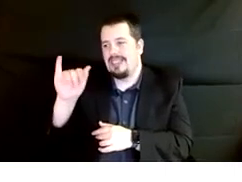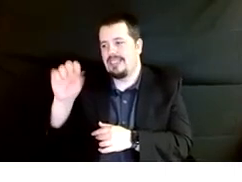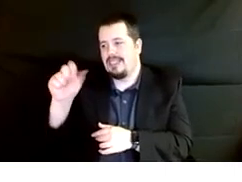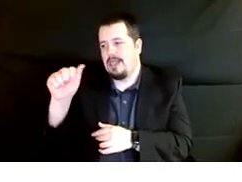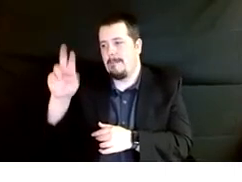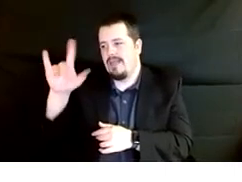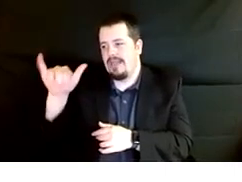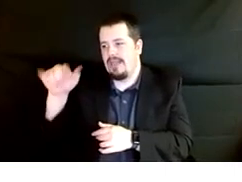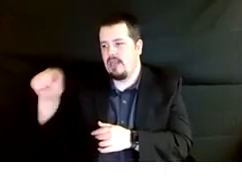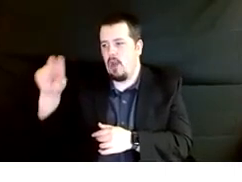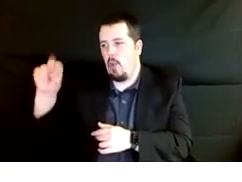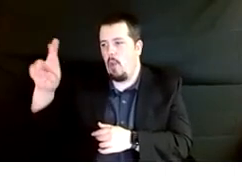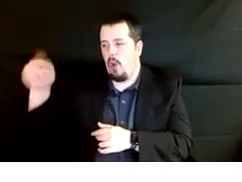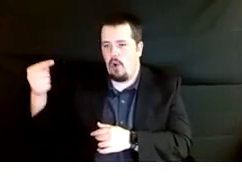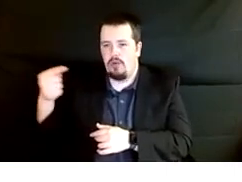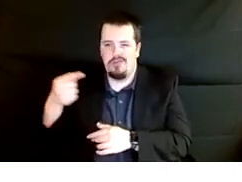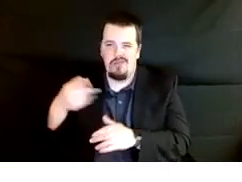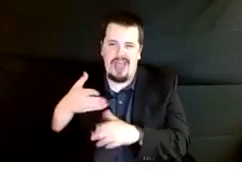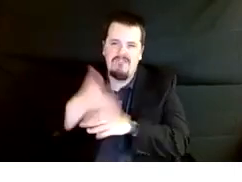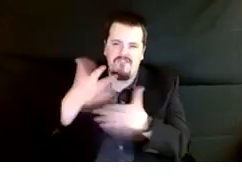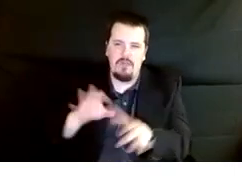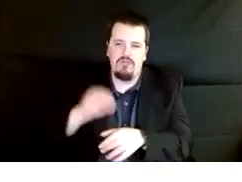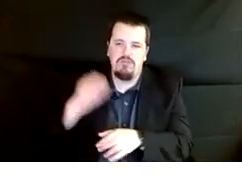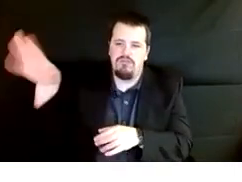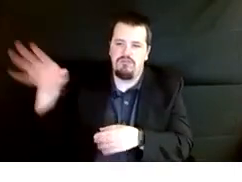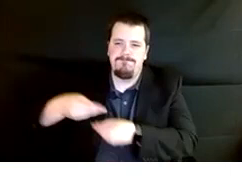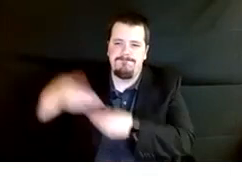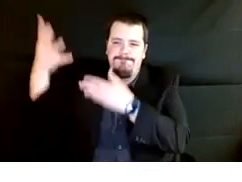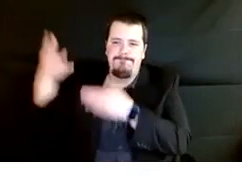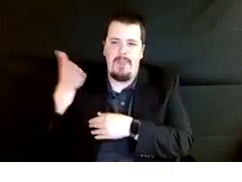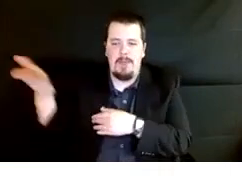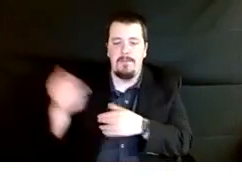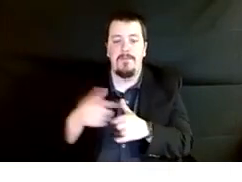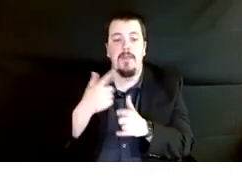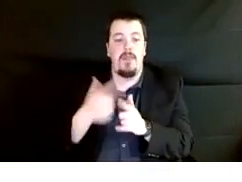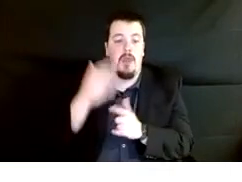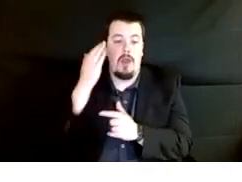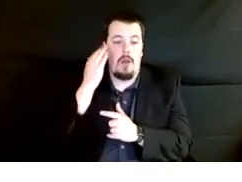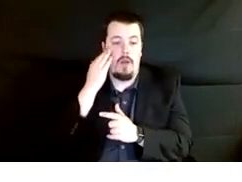once we get it up of course um and uh and I know that the folks with the um